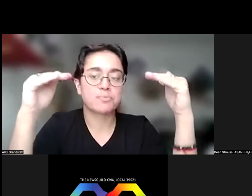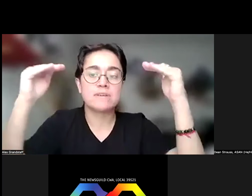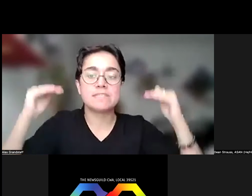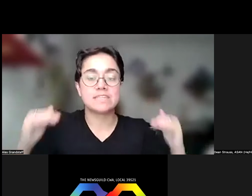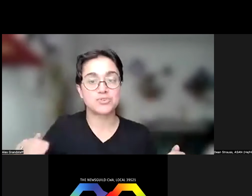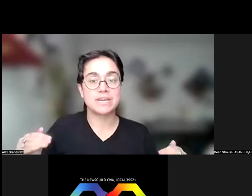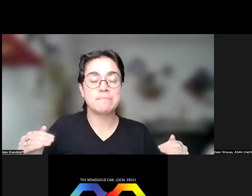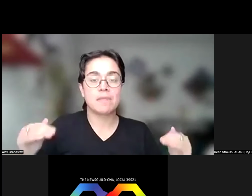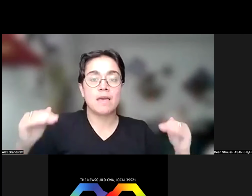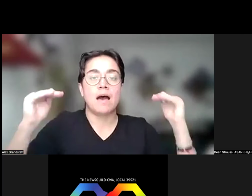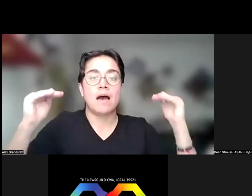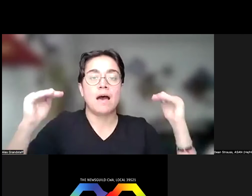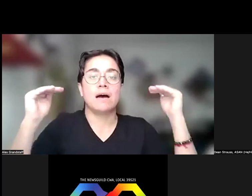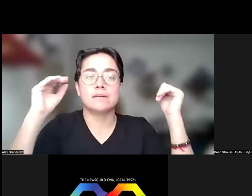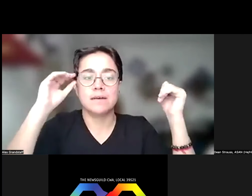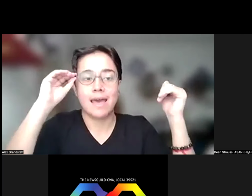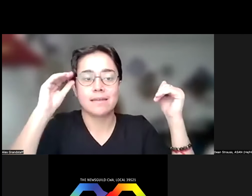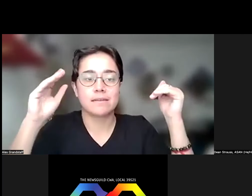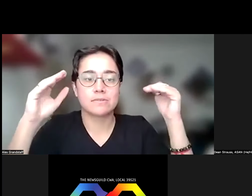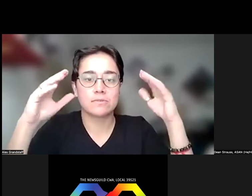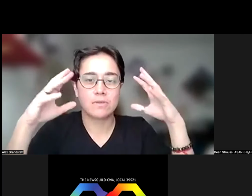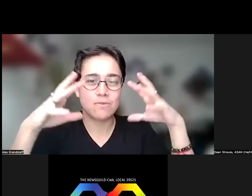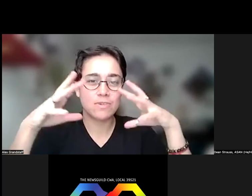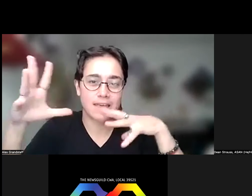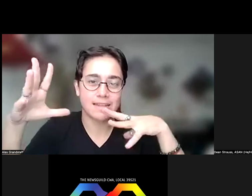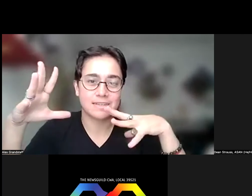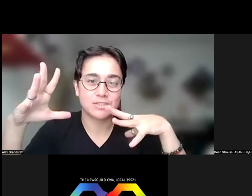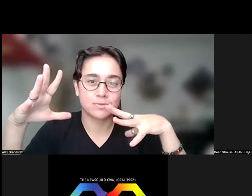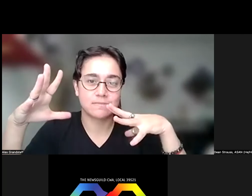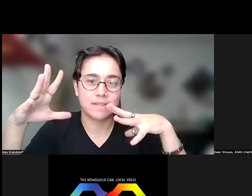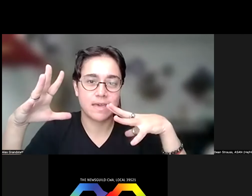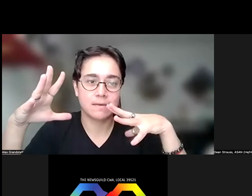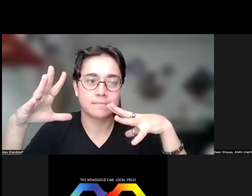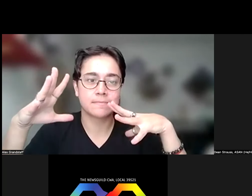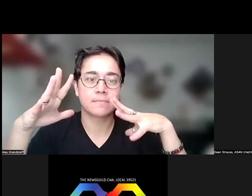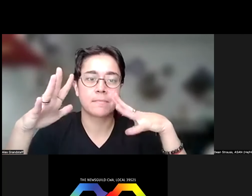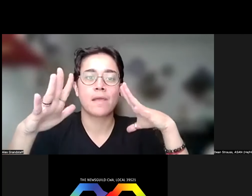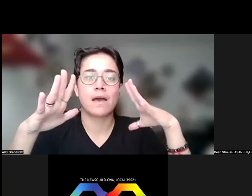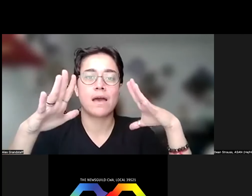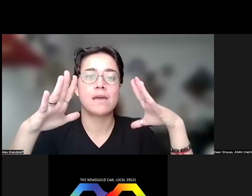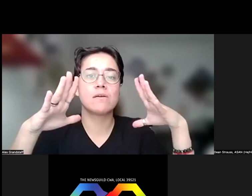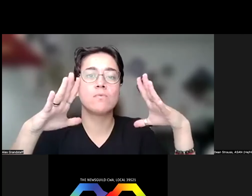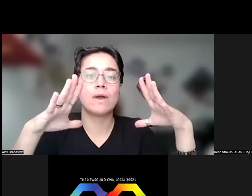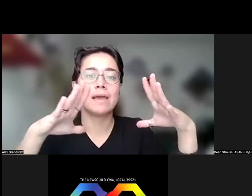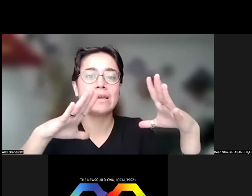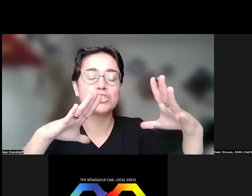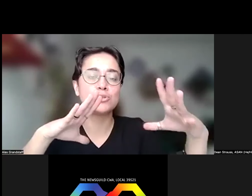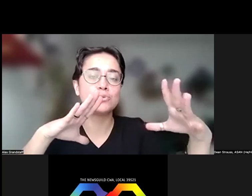and build that relationship. But knowing that representatives previous history., and then using that